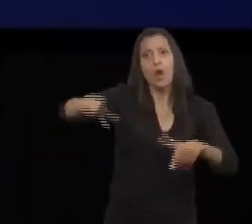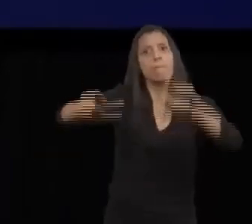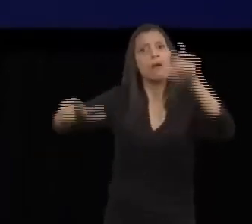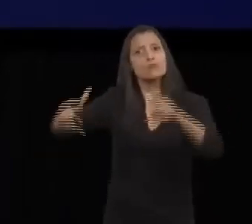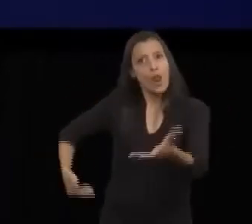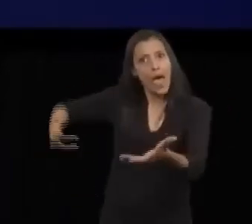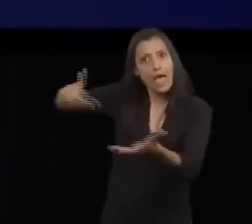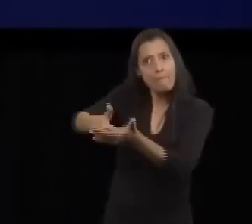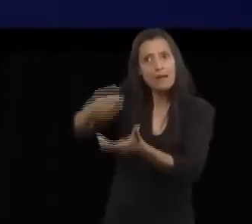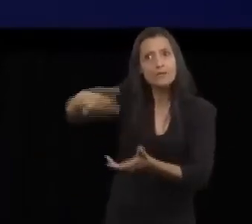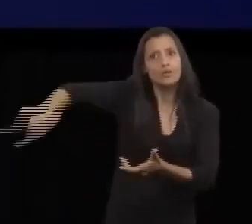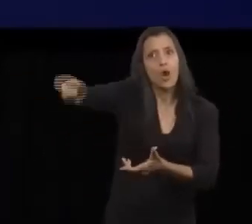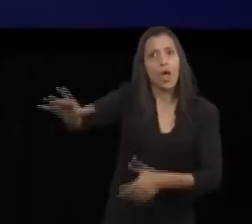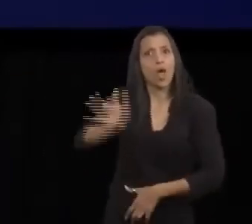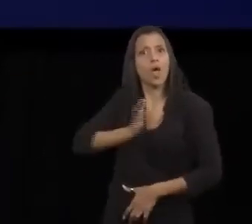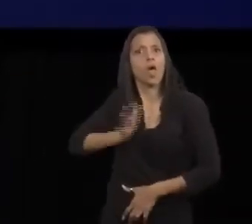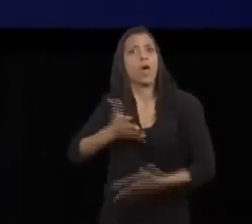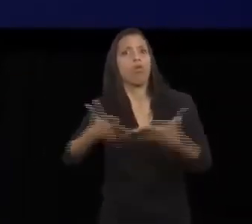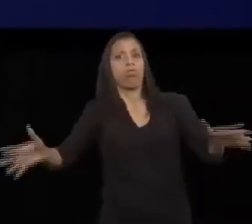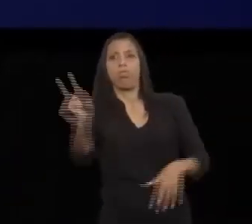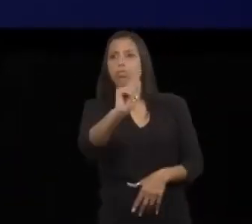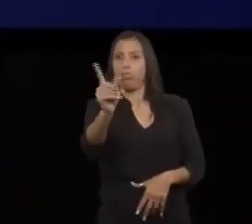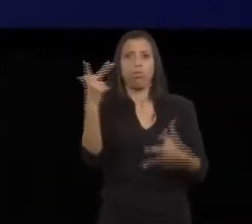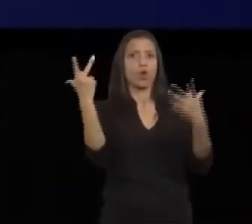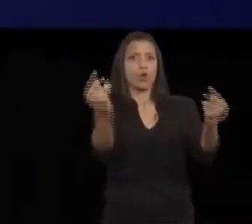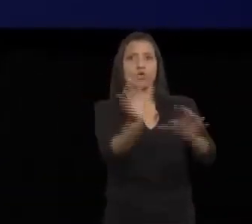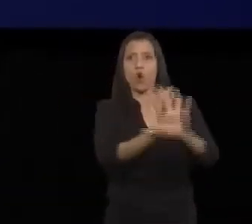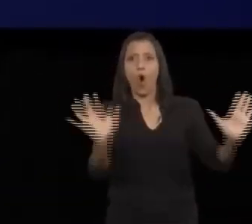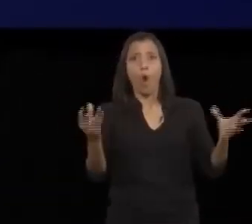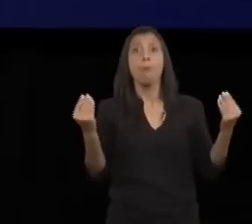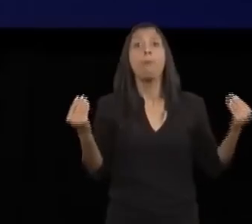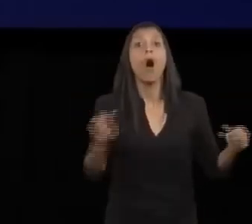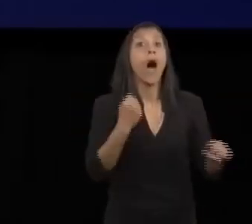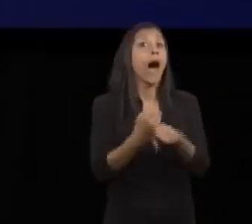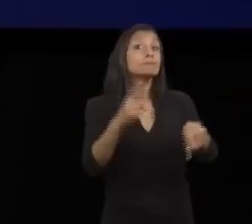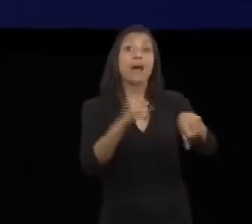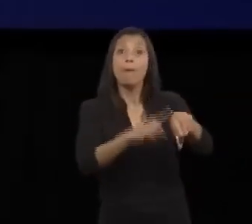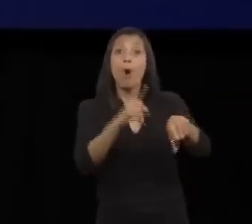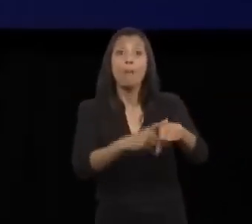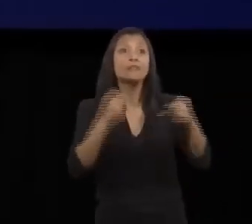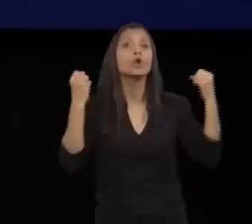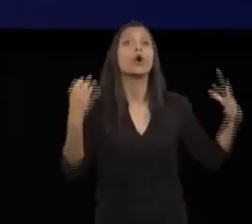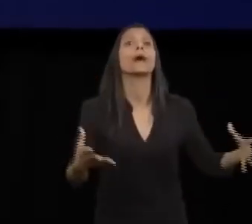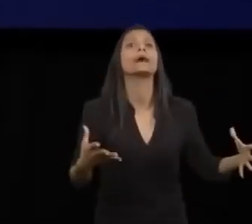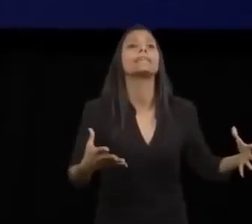investors do not want to invest until the electoral horizon is cleared,